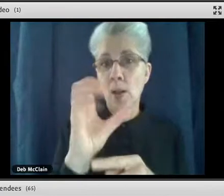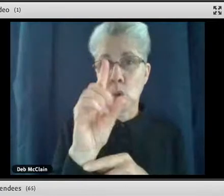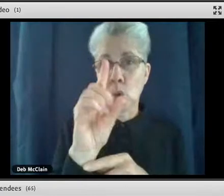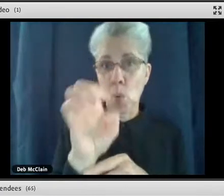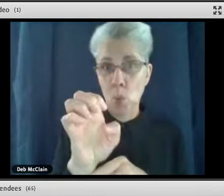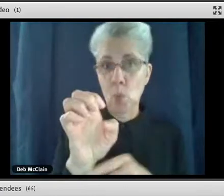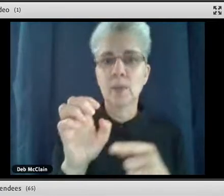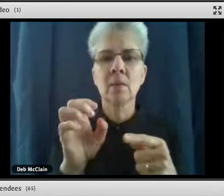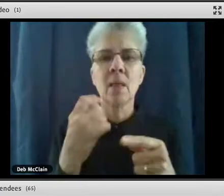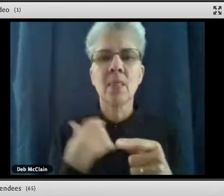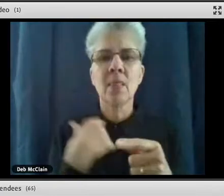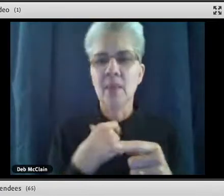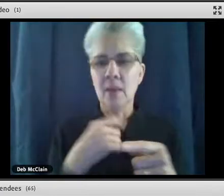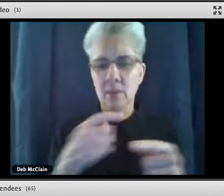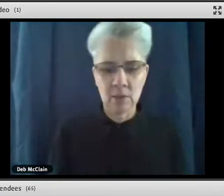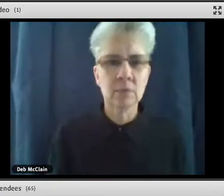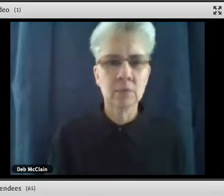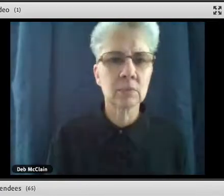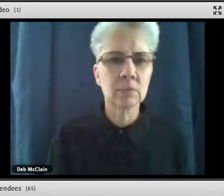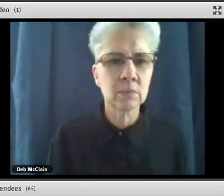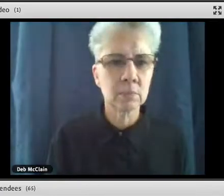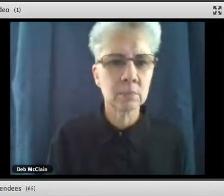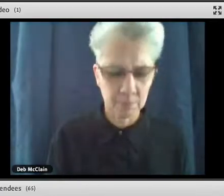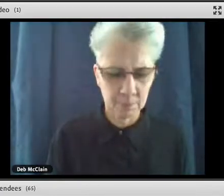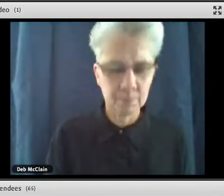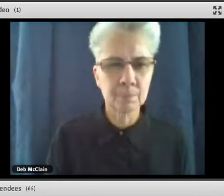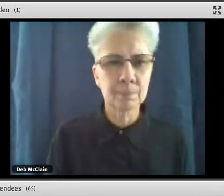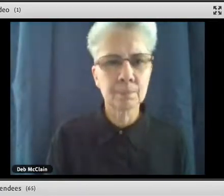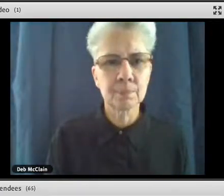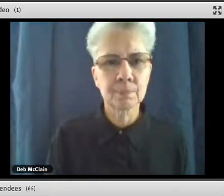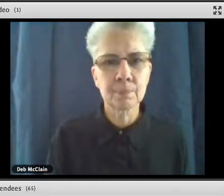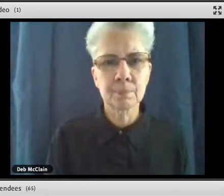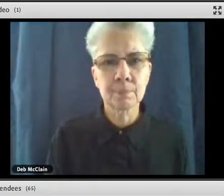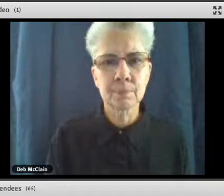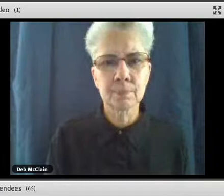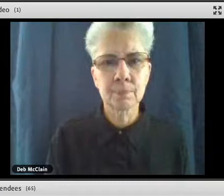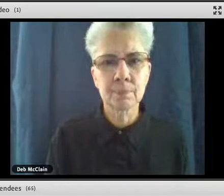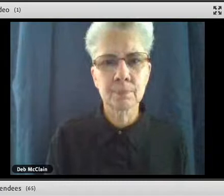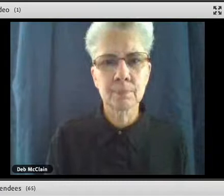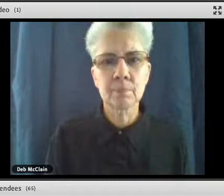...that's -- Since there's only one code that we can put here,